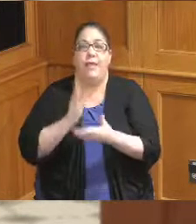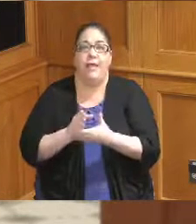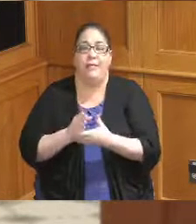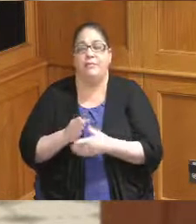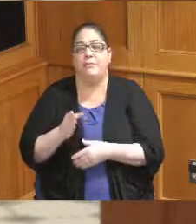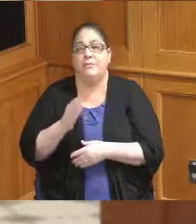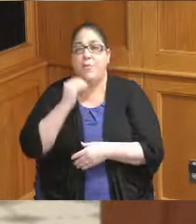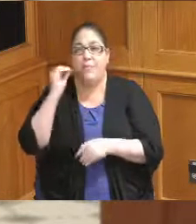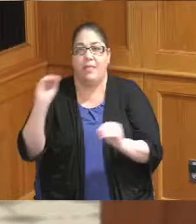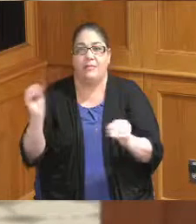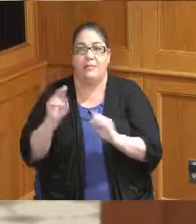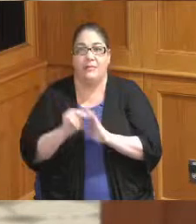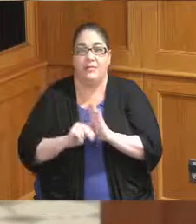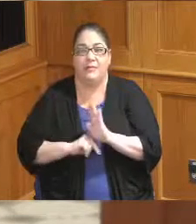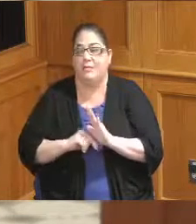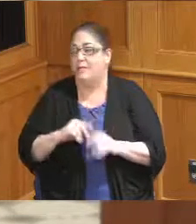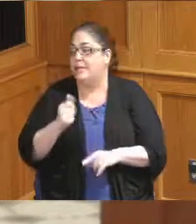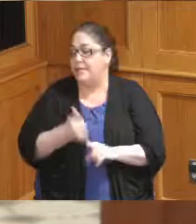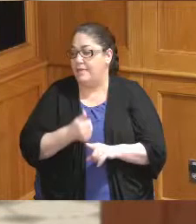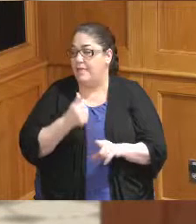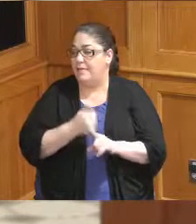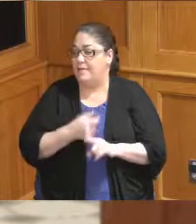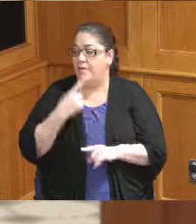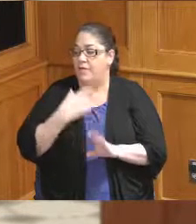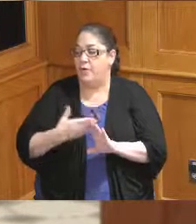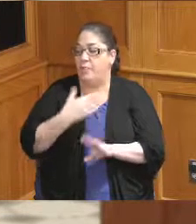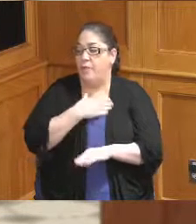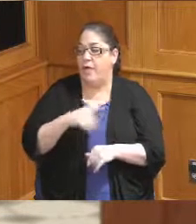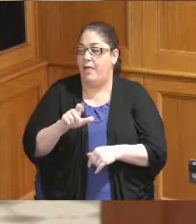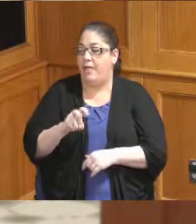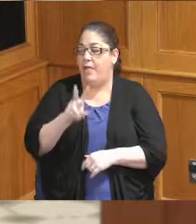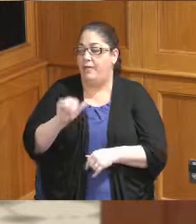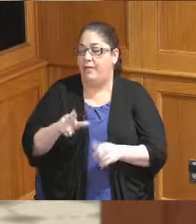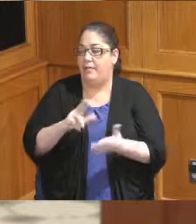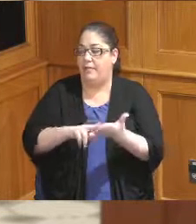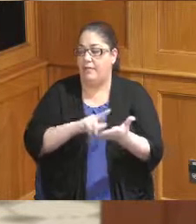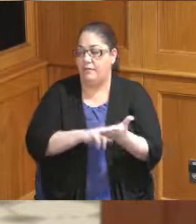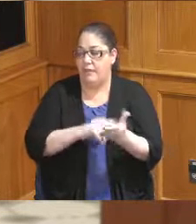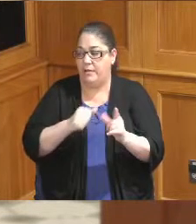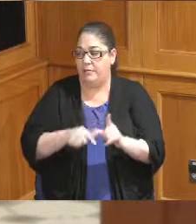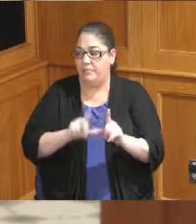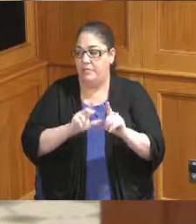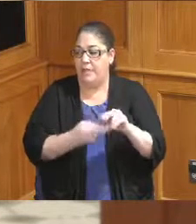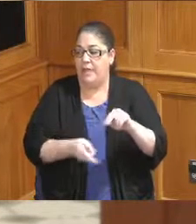it's a continuation of their prior Levy contract as well and that was increased from 1.5 million